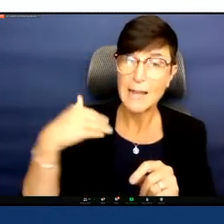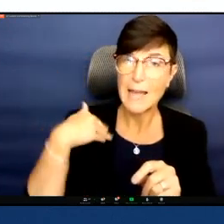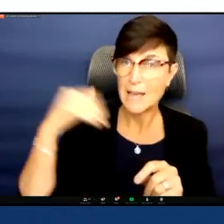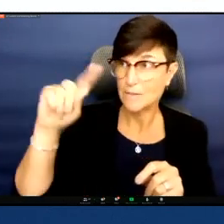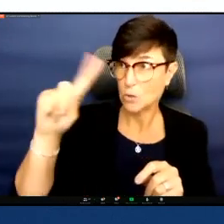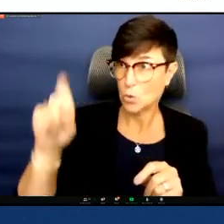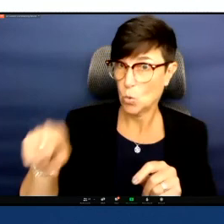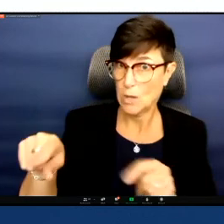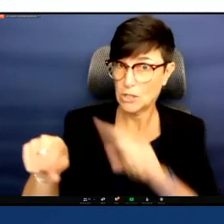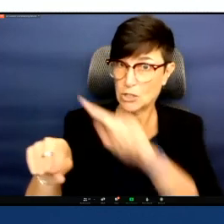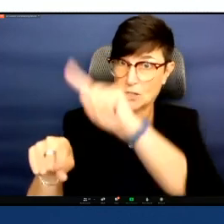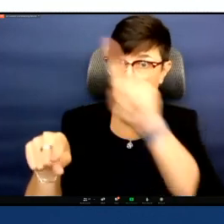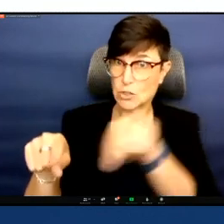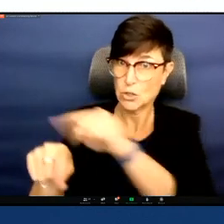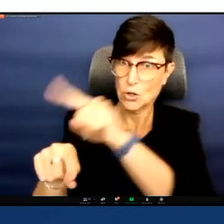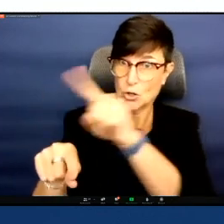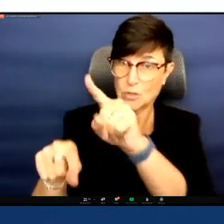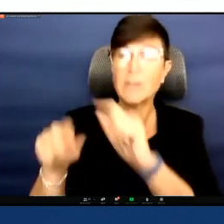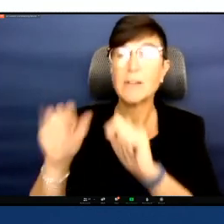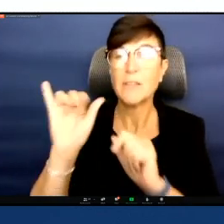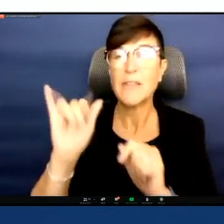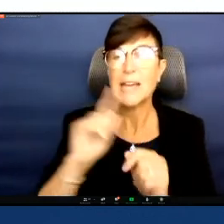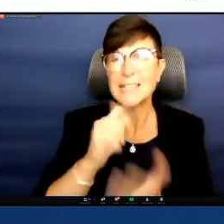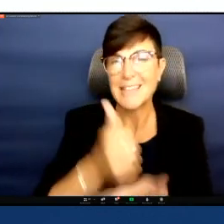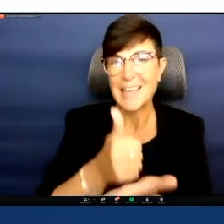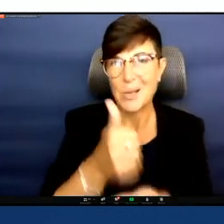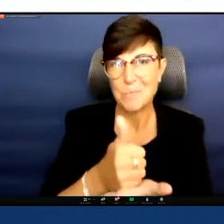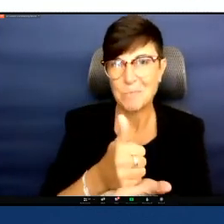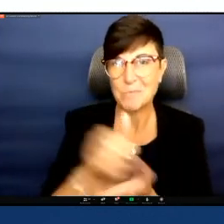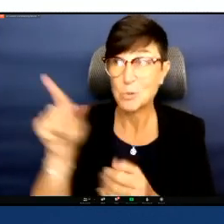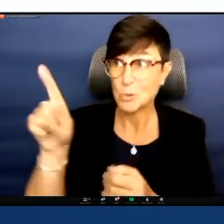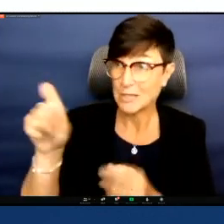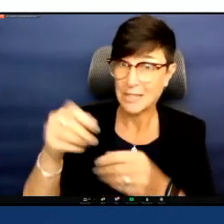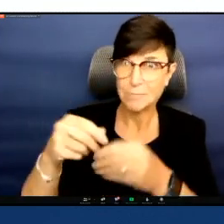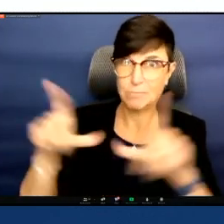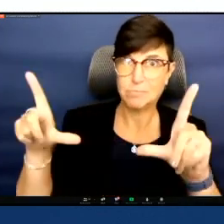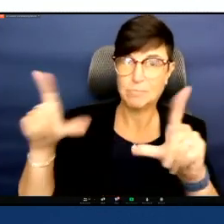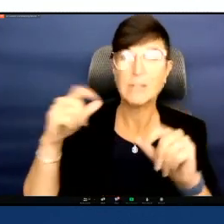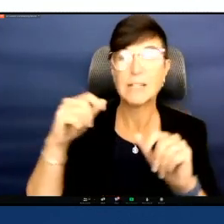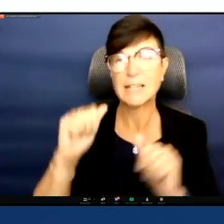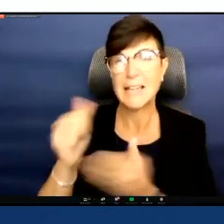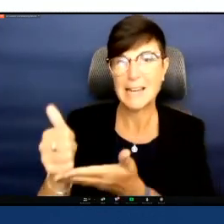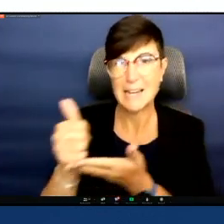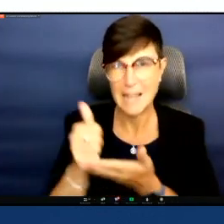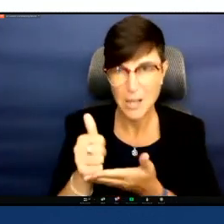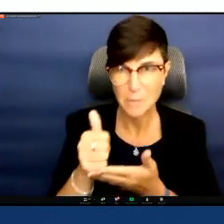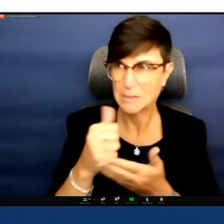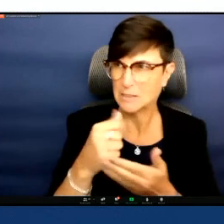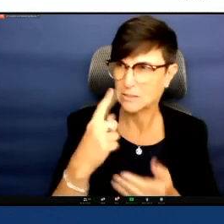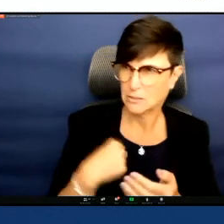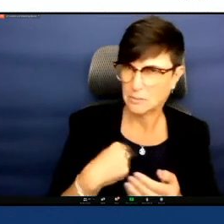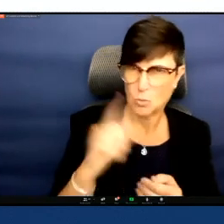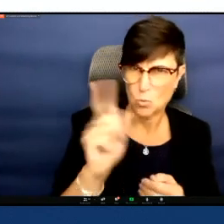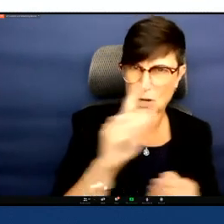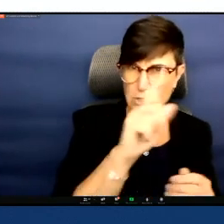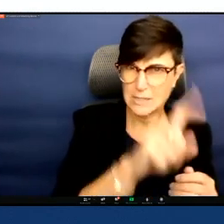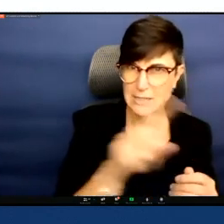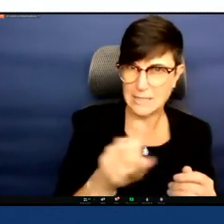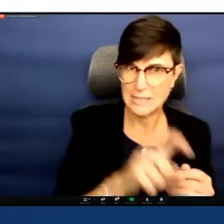and that's a quick summary of the new tool. But I hope you all take a look or take the time to check it out for yourself.